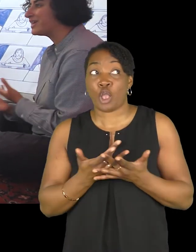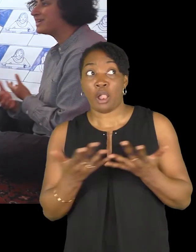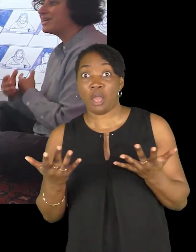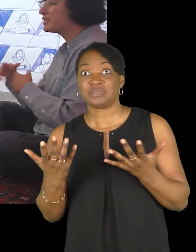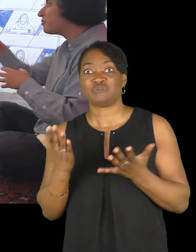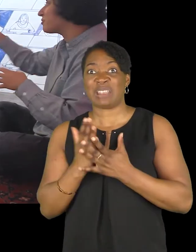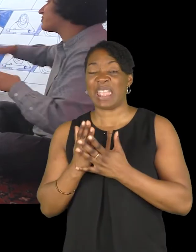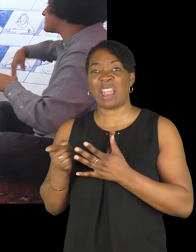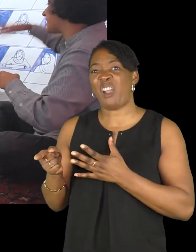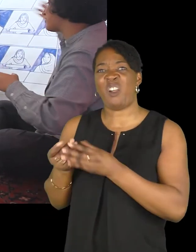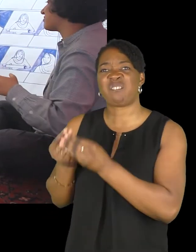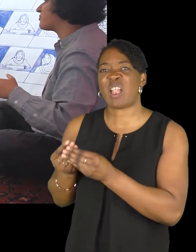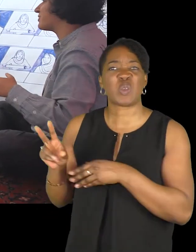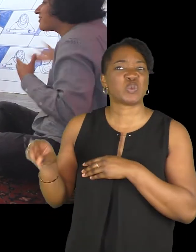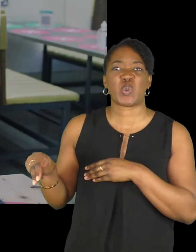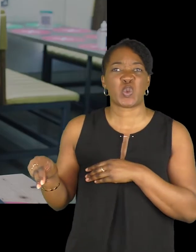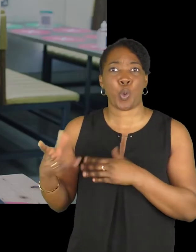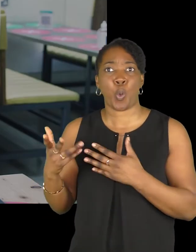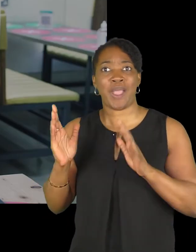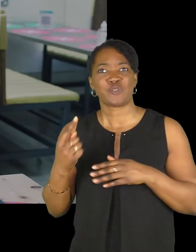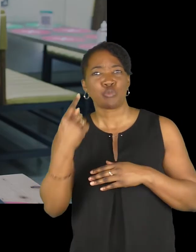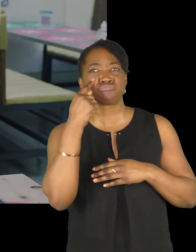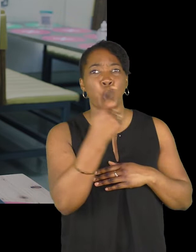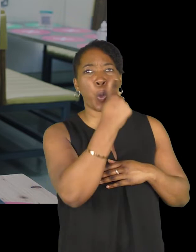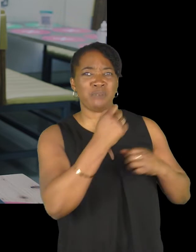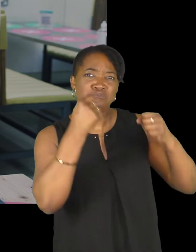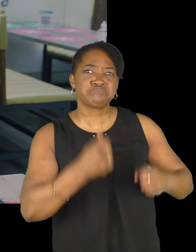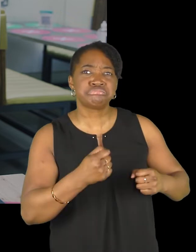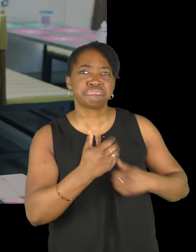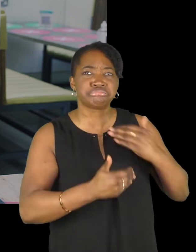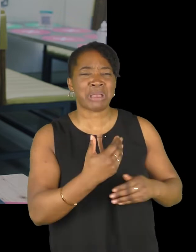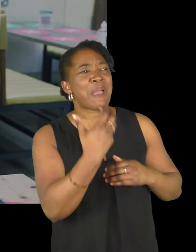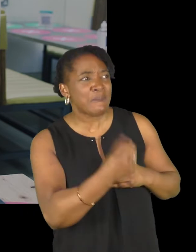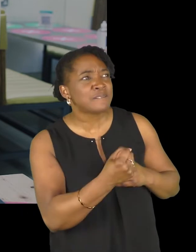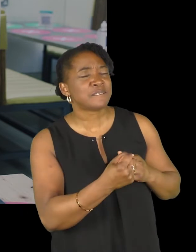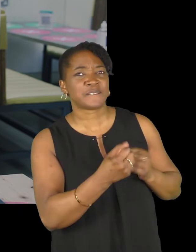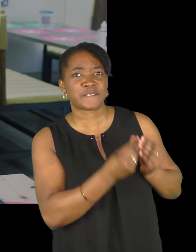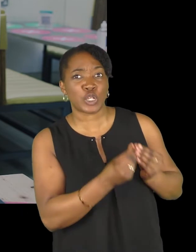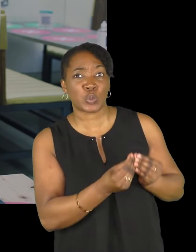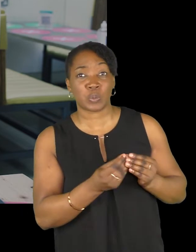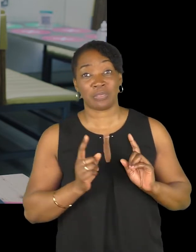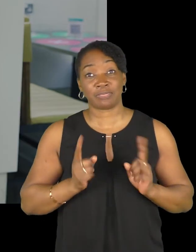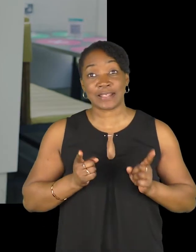Or we have to kind of prove our value or you know, so I think for me, that's the issue really. I'm